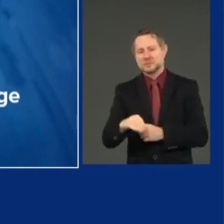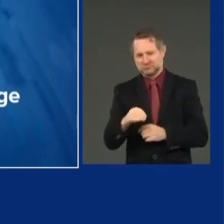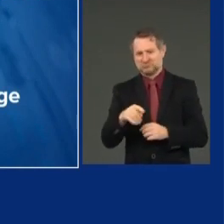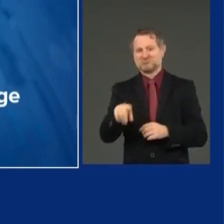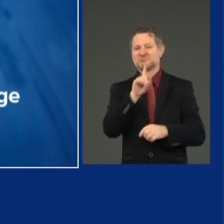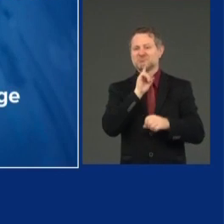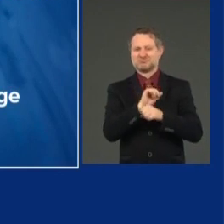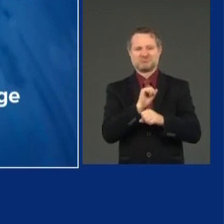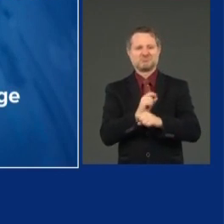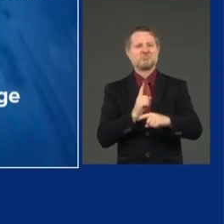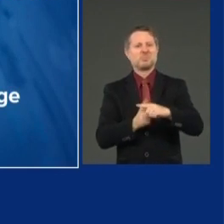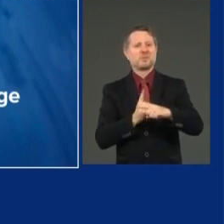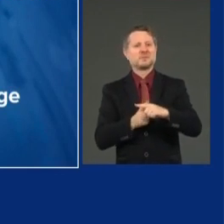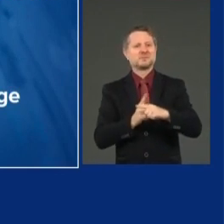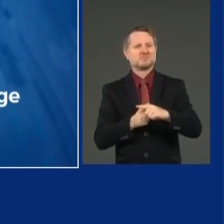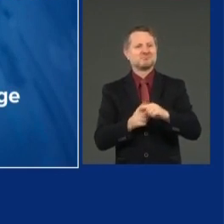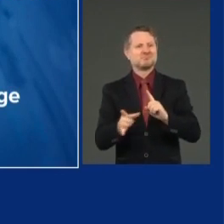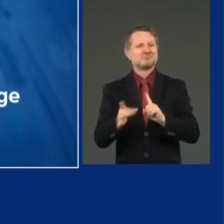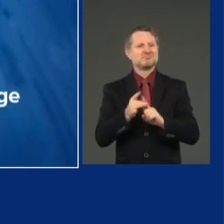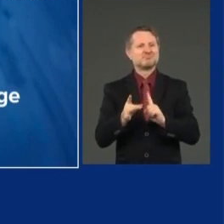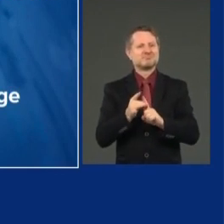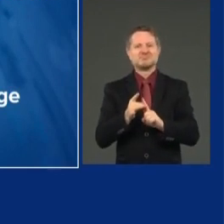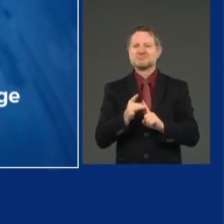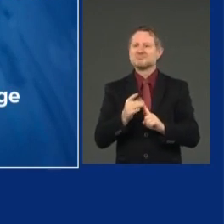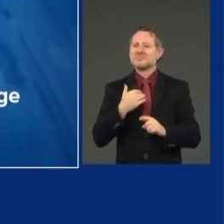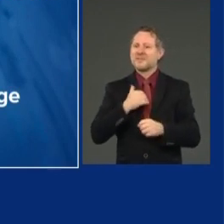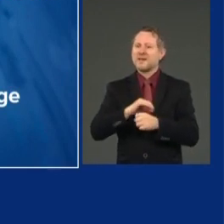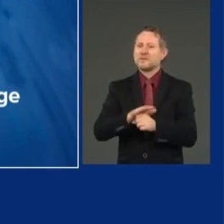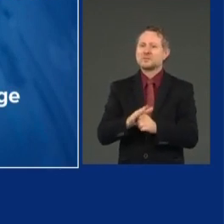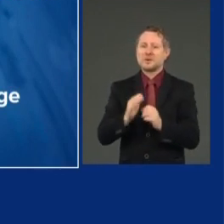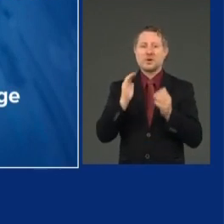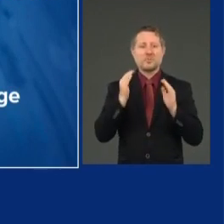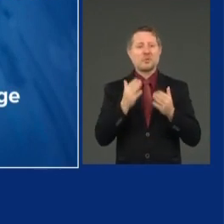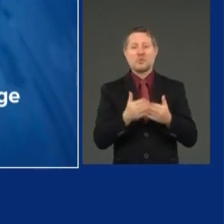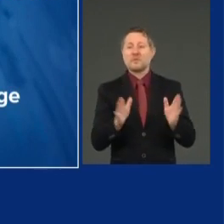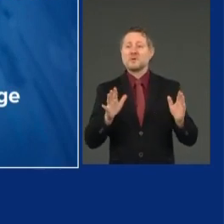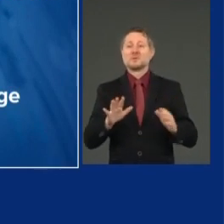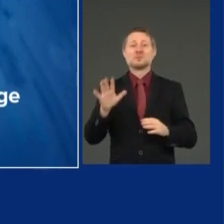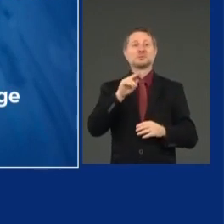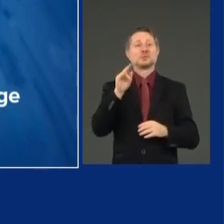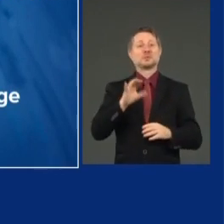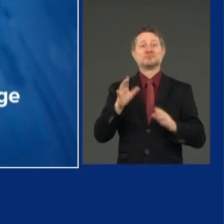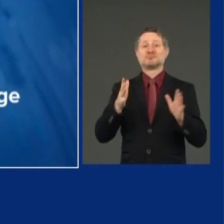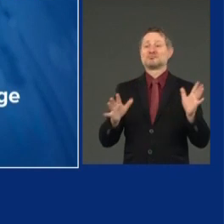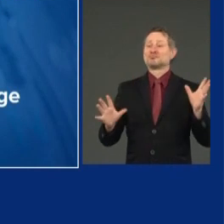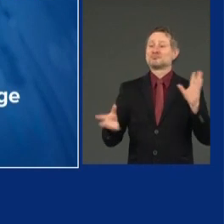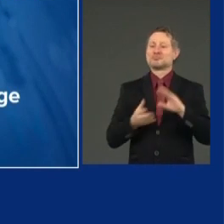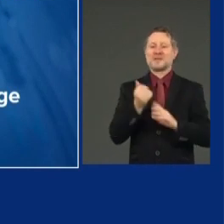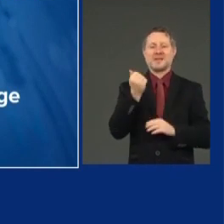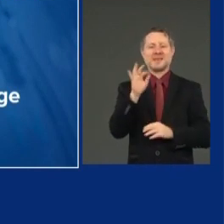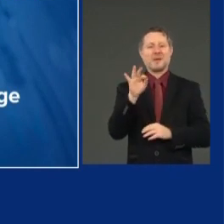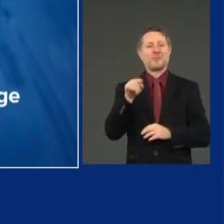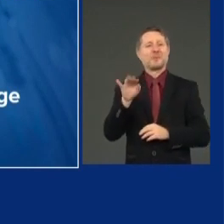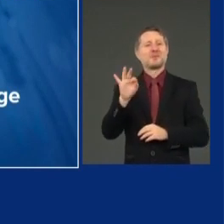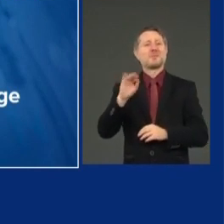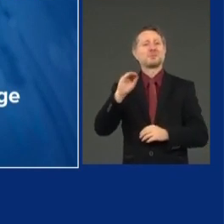CONDUCT TESTS. WE FOUND ABOUT 27% OF THE INDIVIDUALS TESTING POSITIVE.